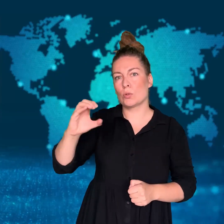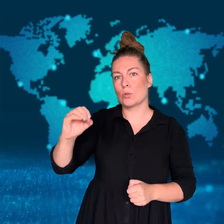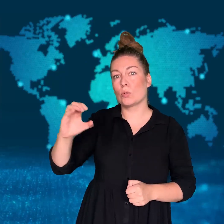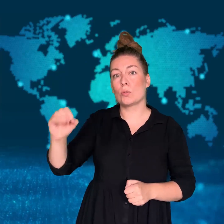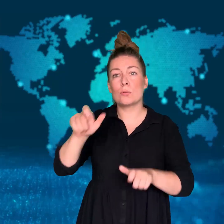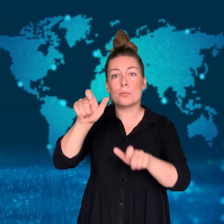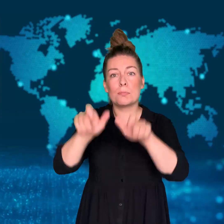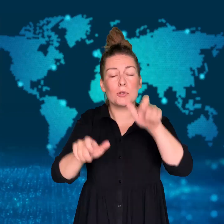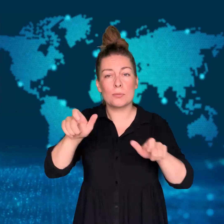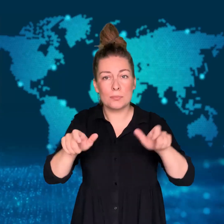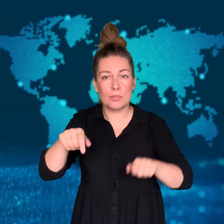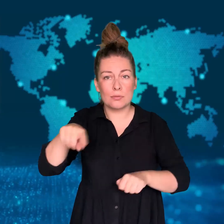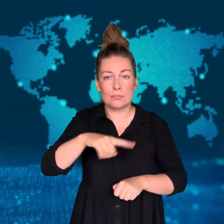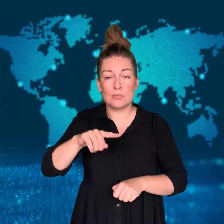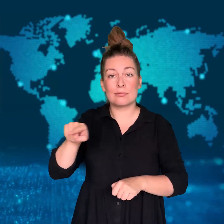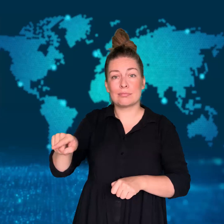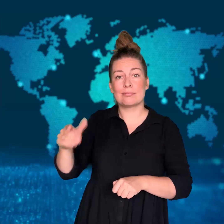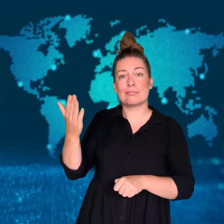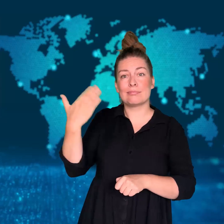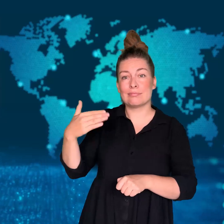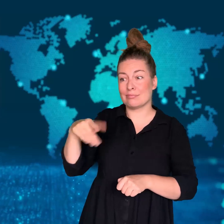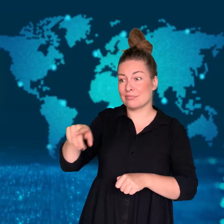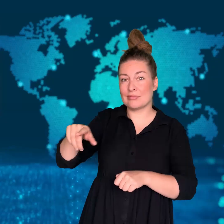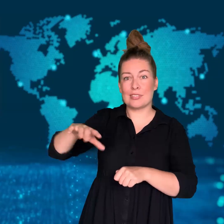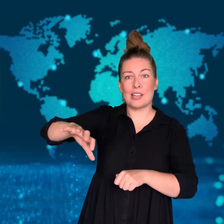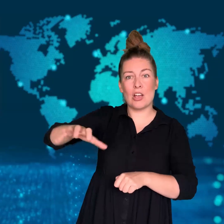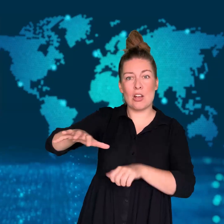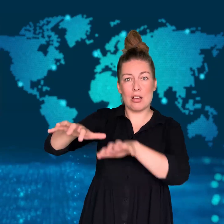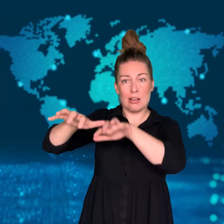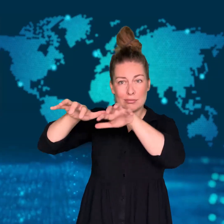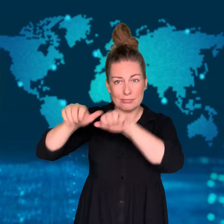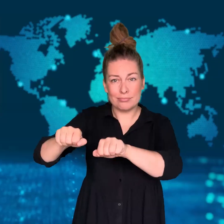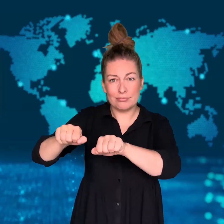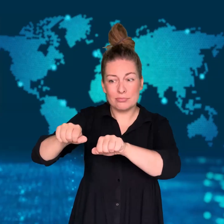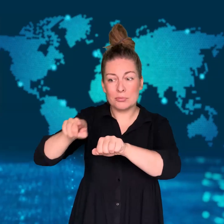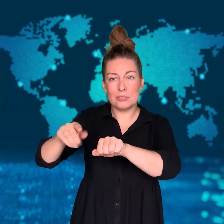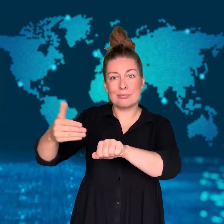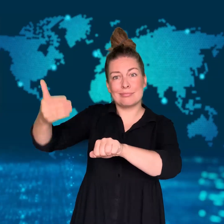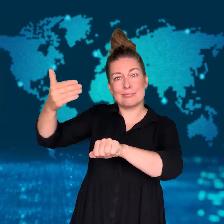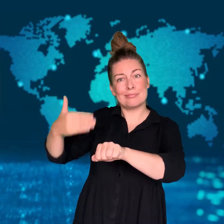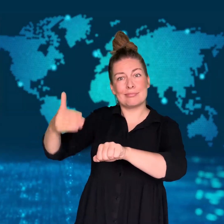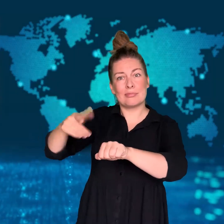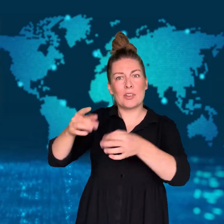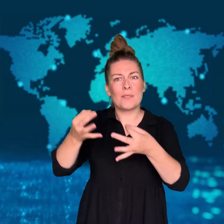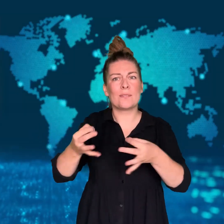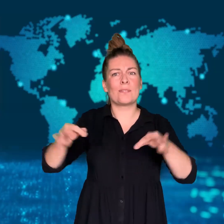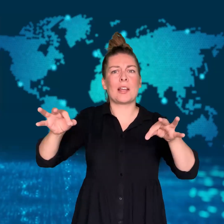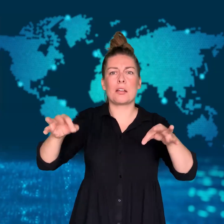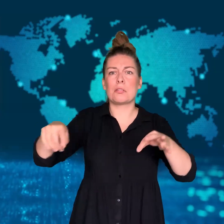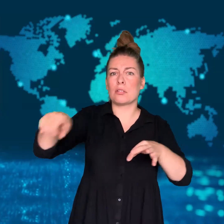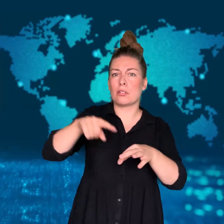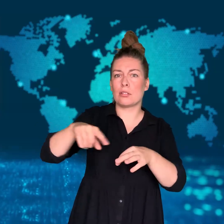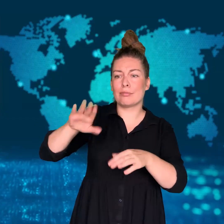crossed into Armenia.